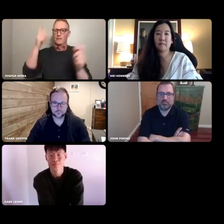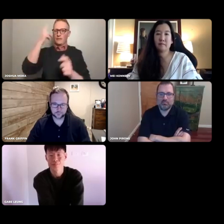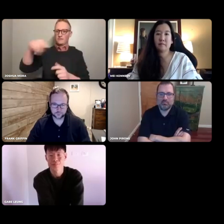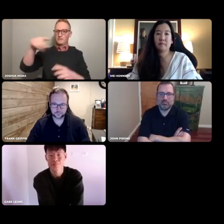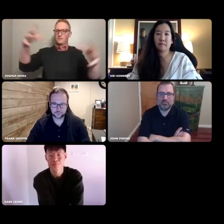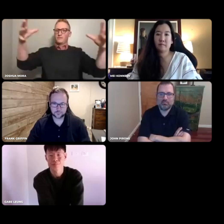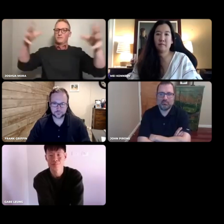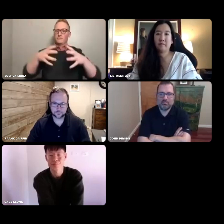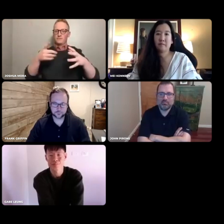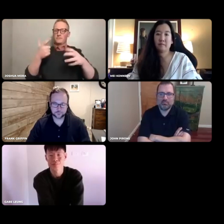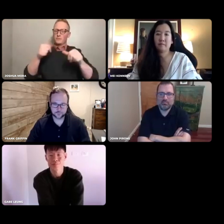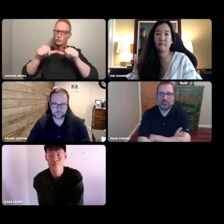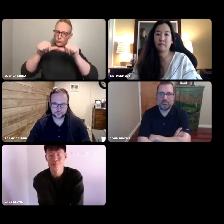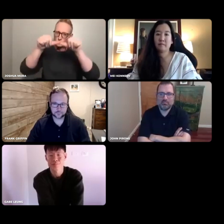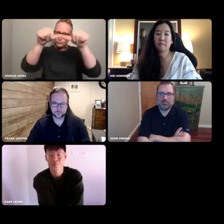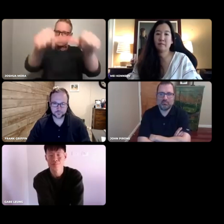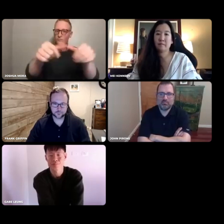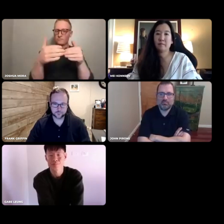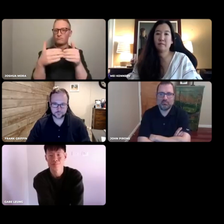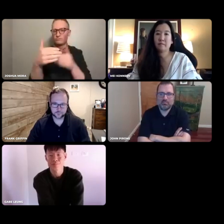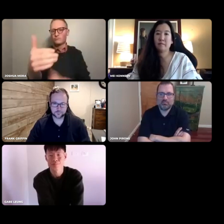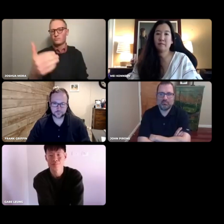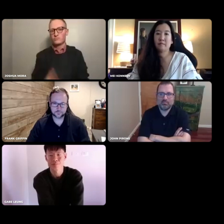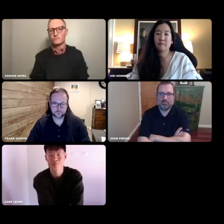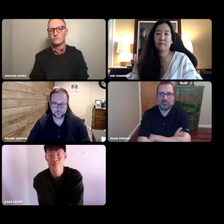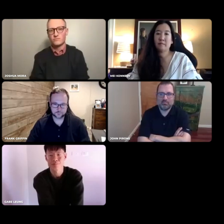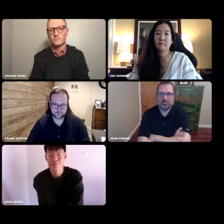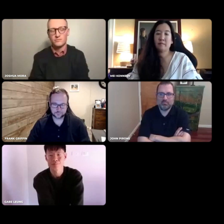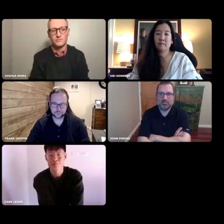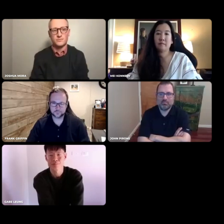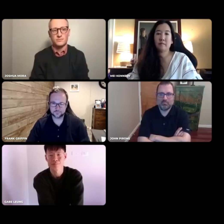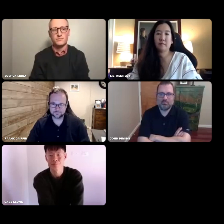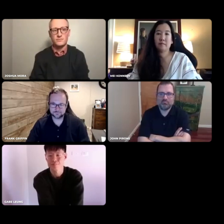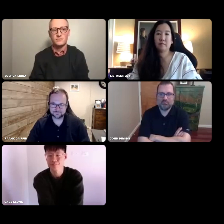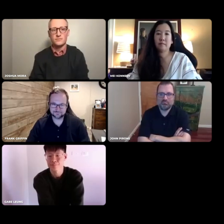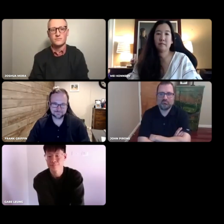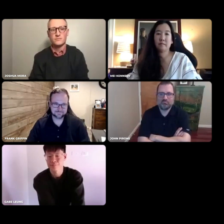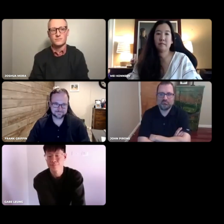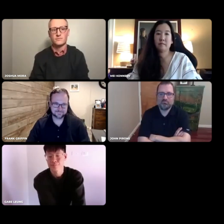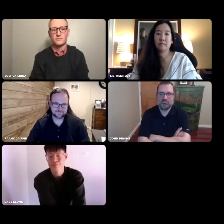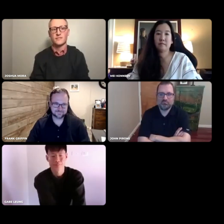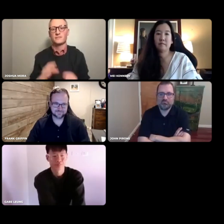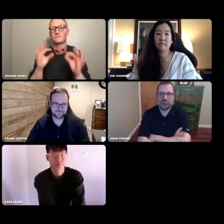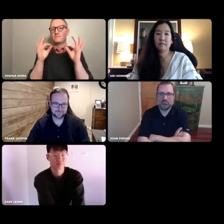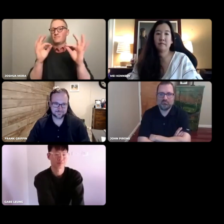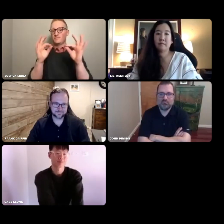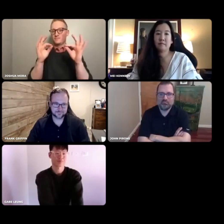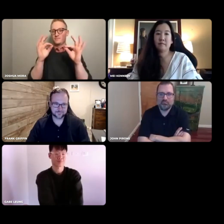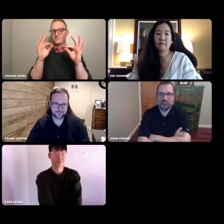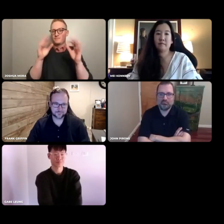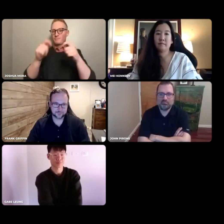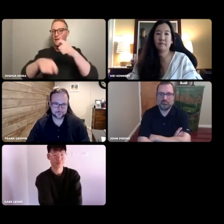That was the intention for tonight's panel, to bring everyone together to have the conversation.